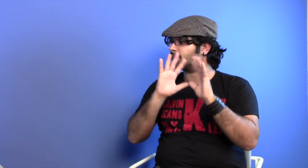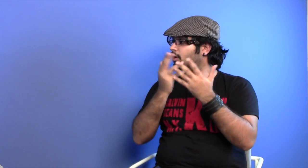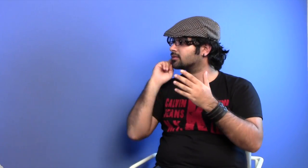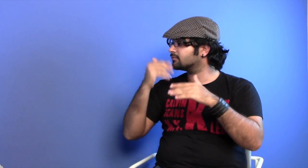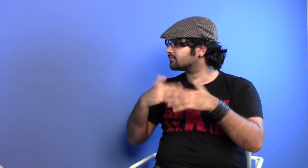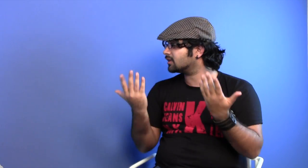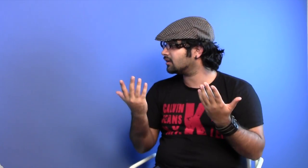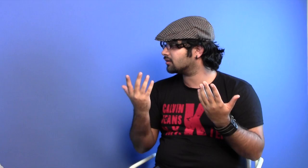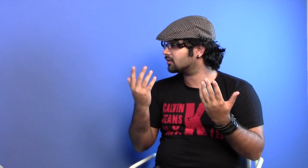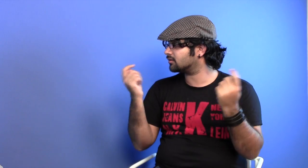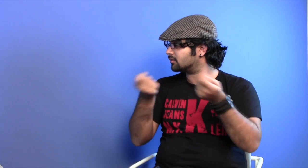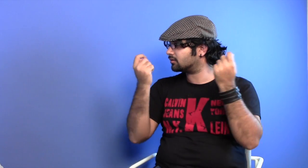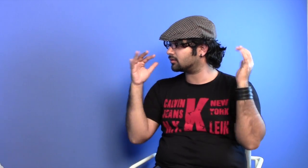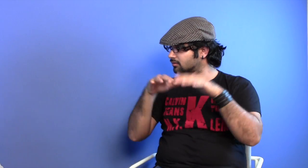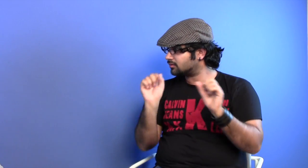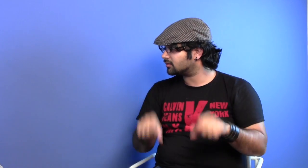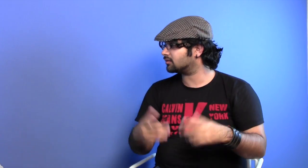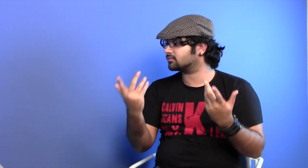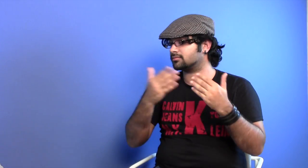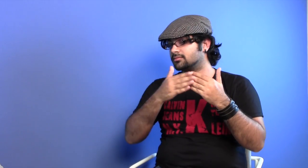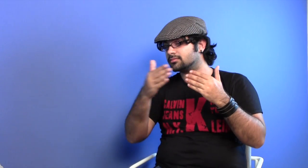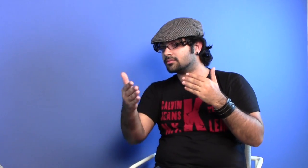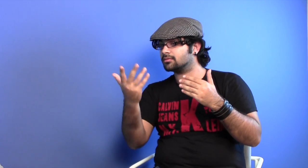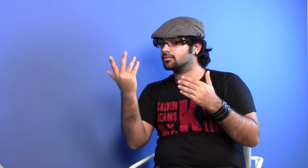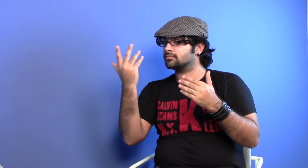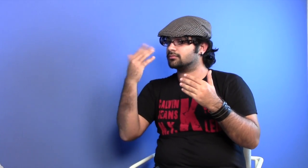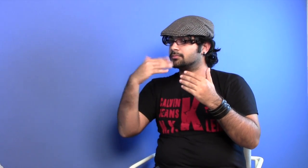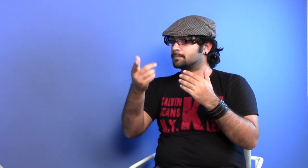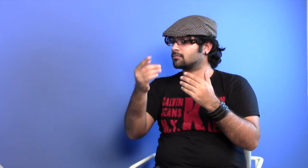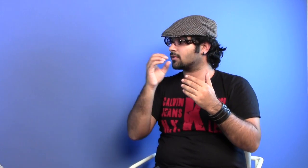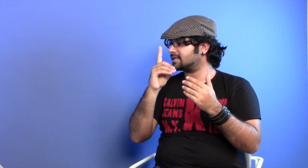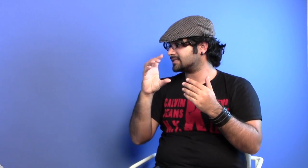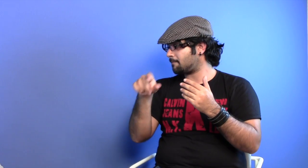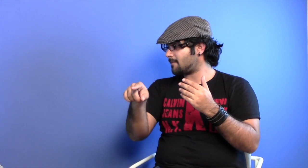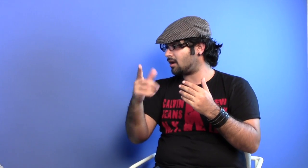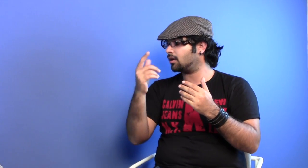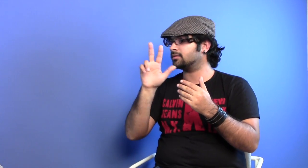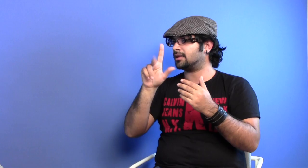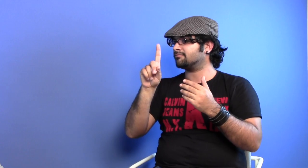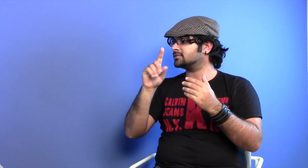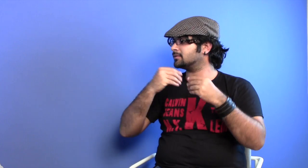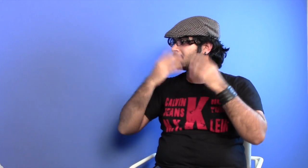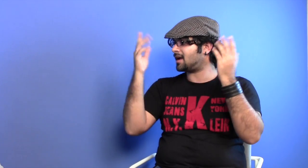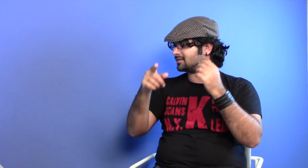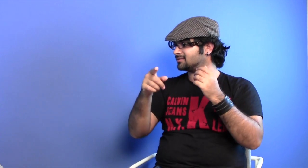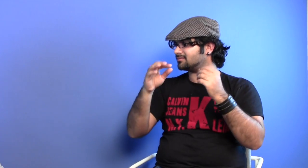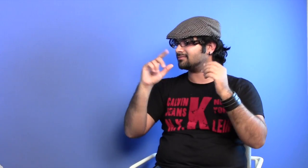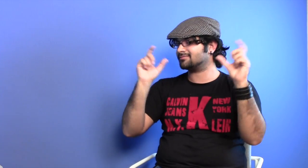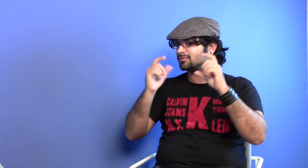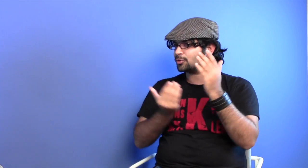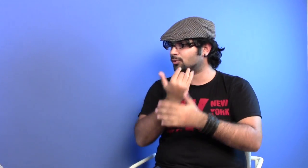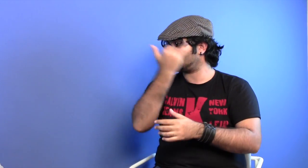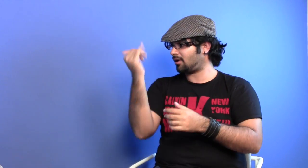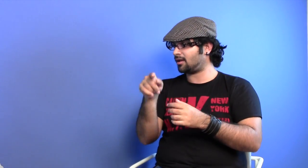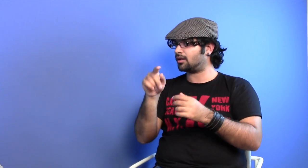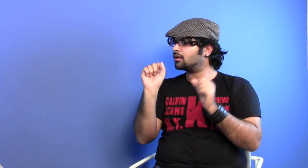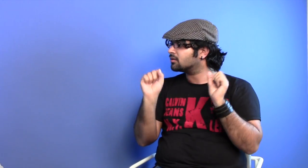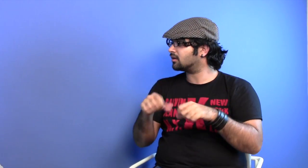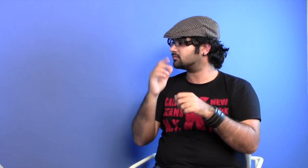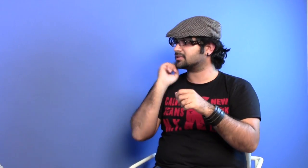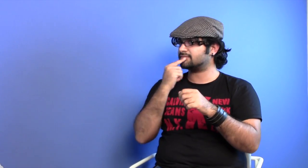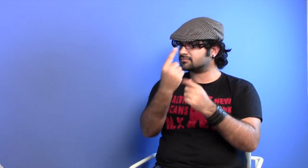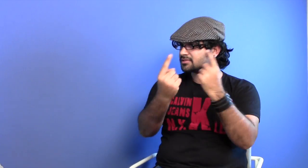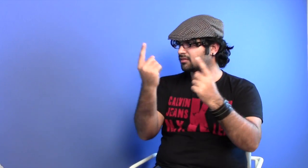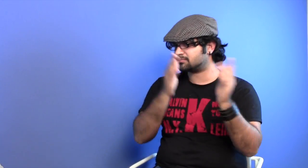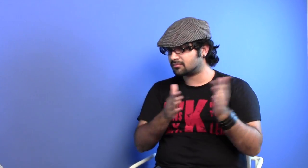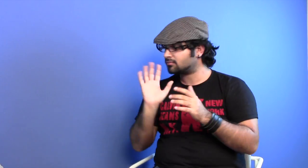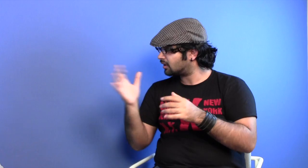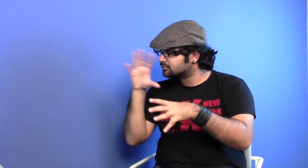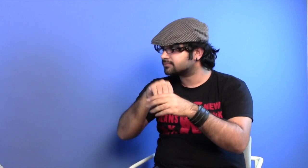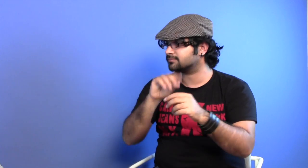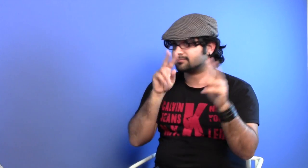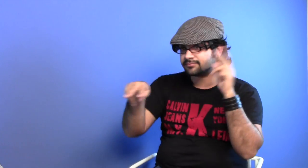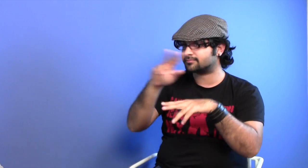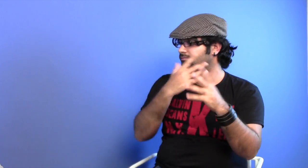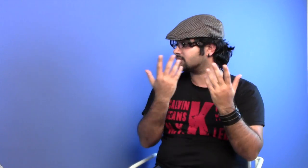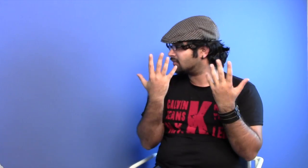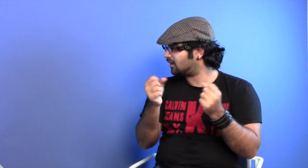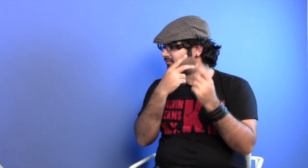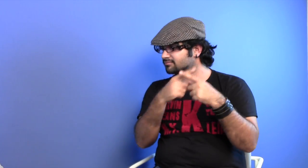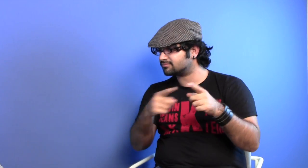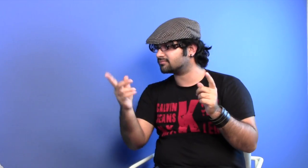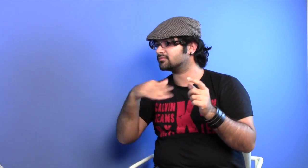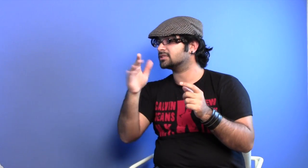There's also the World Deaf Day. In December, there is a big New Years festival/party. You can join in the celebrations.